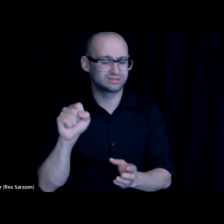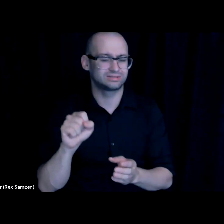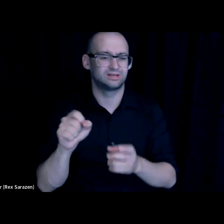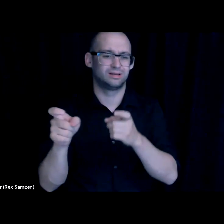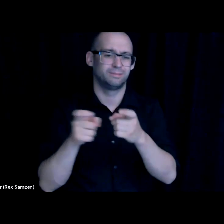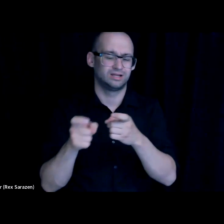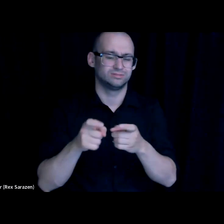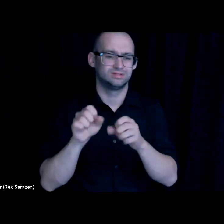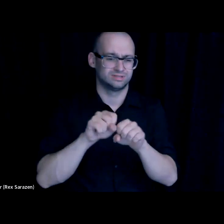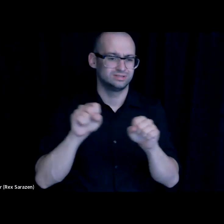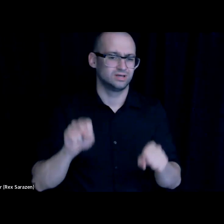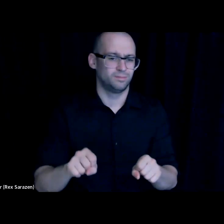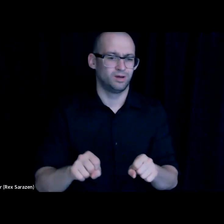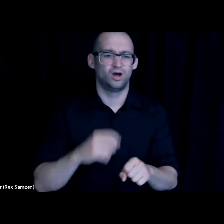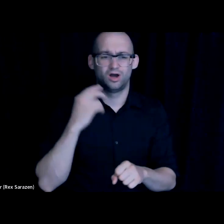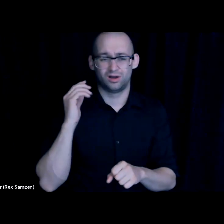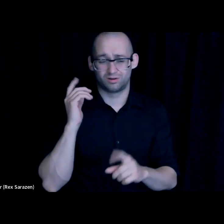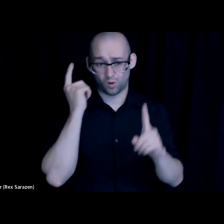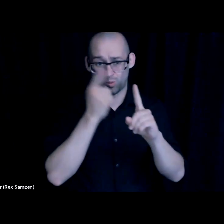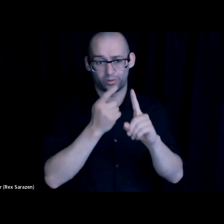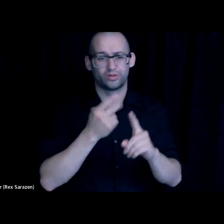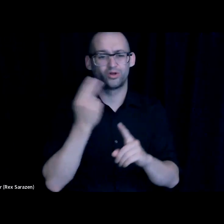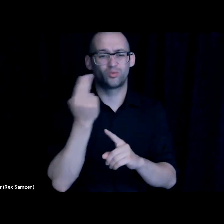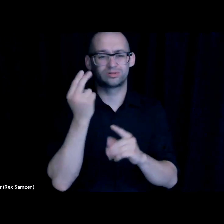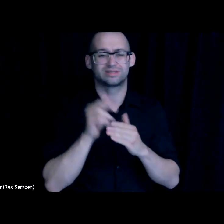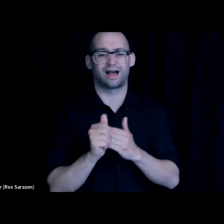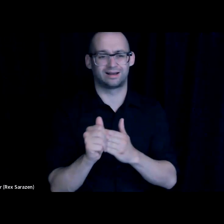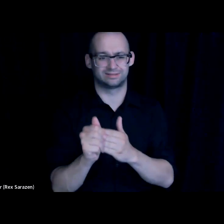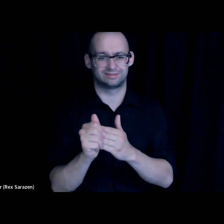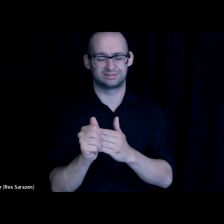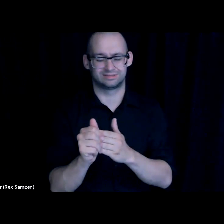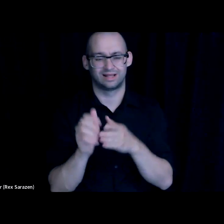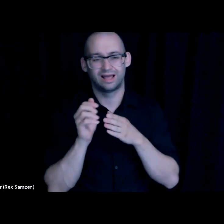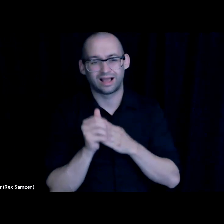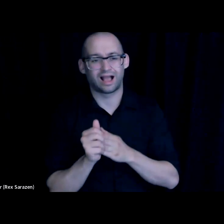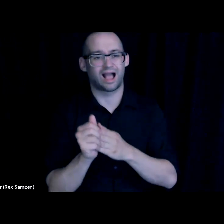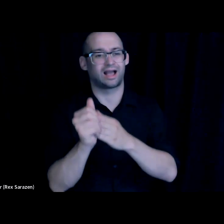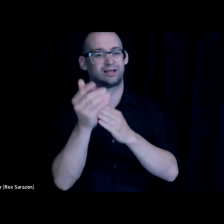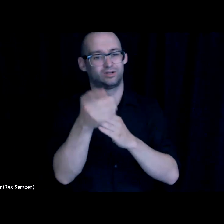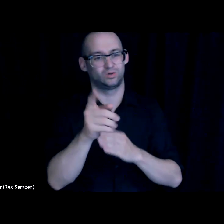behind that is to use the guidance to guide you on. You know where there are some pieces